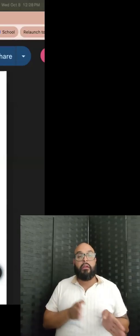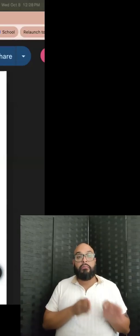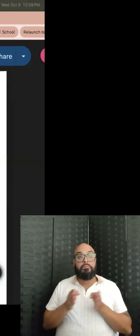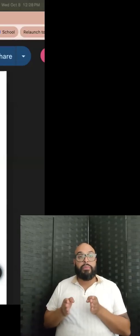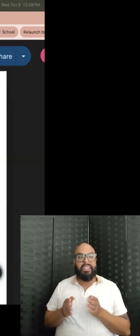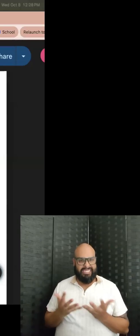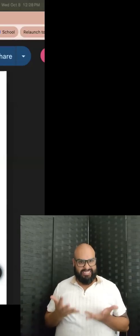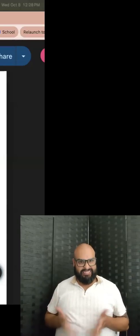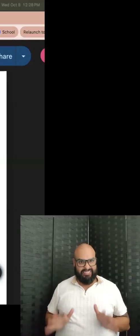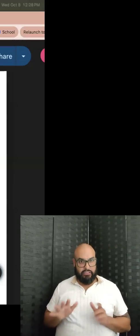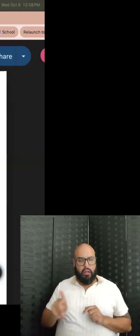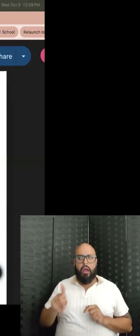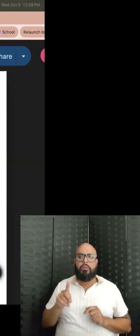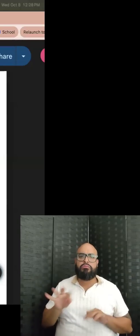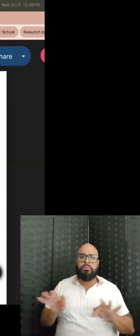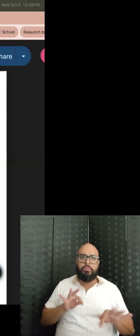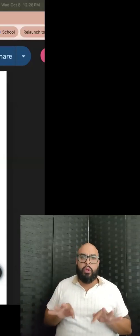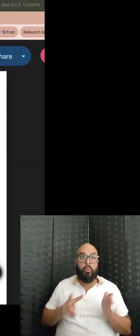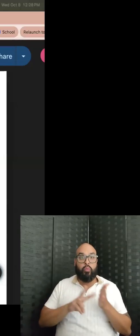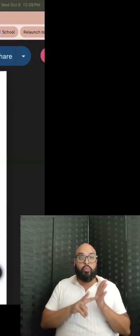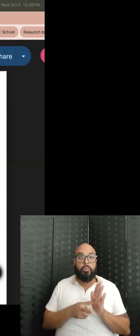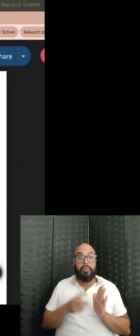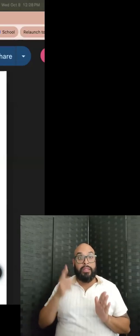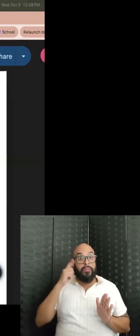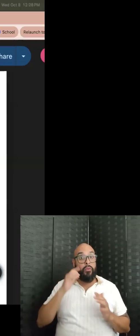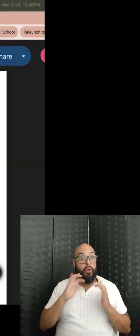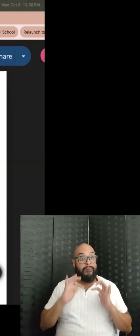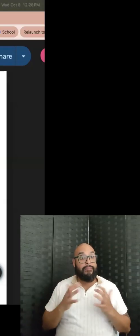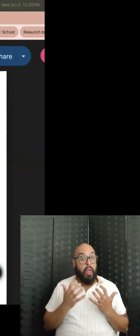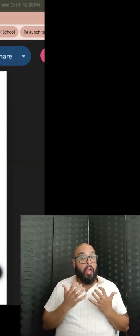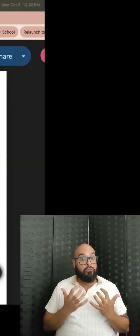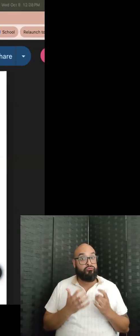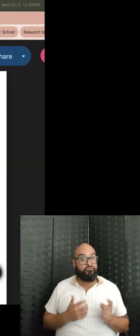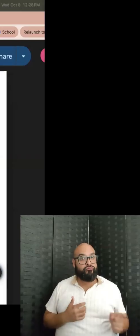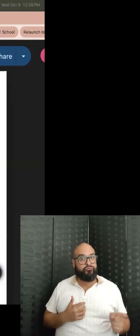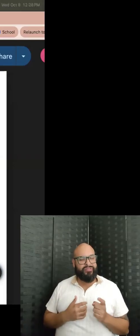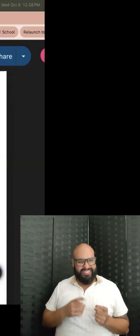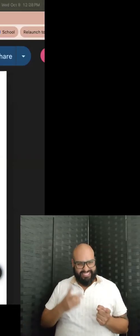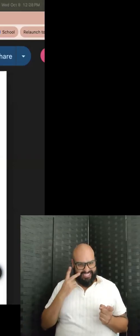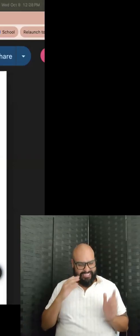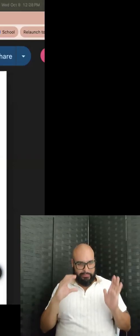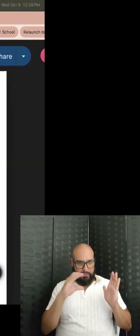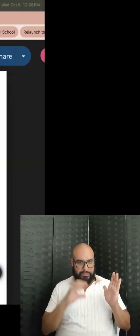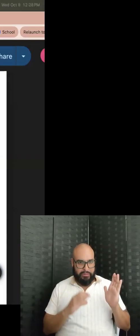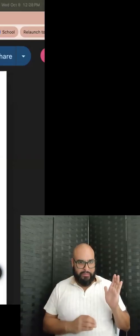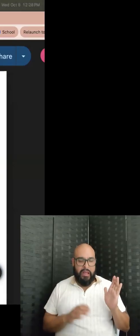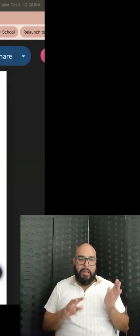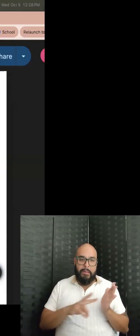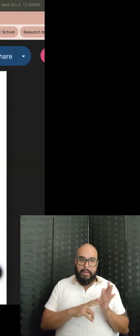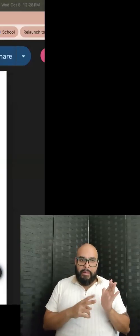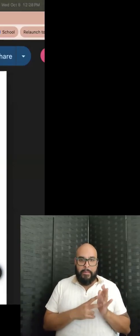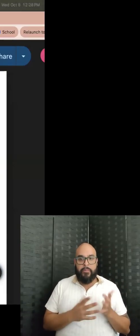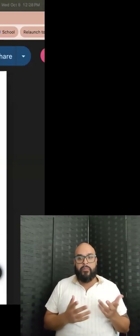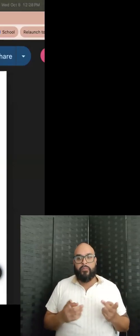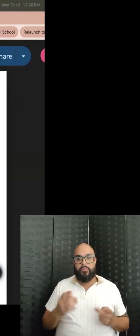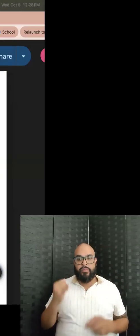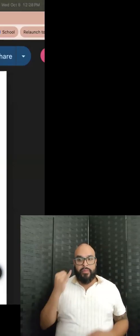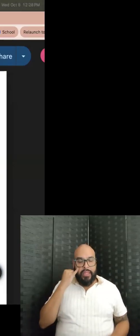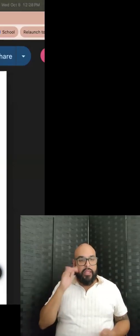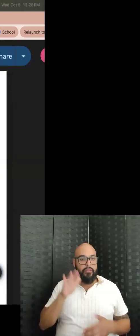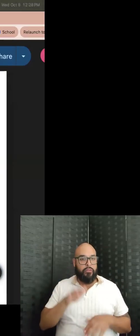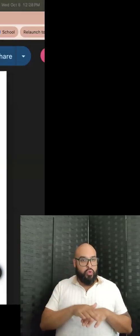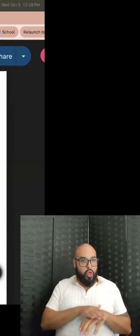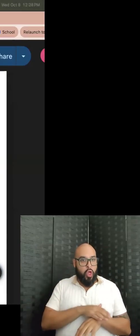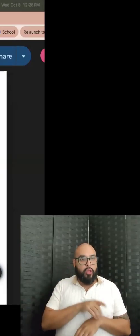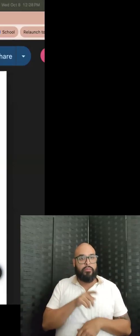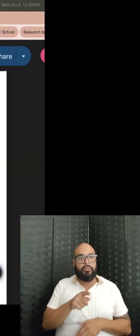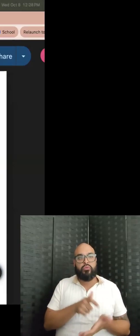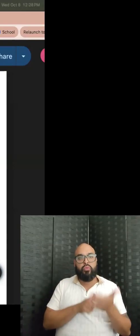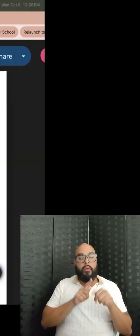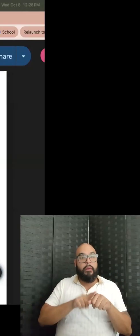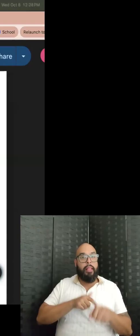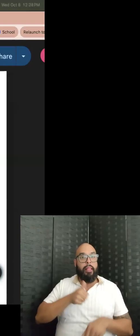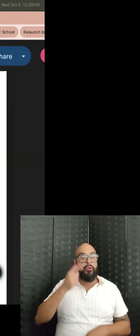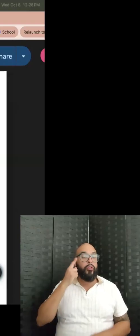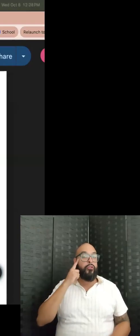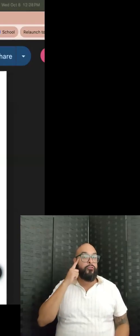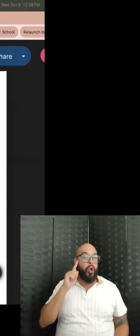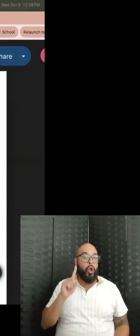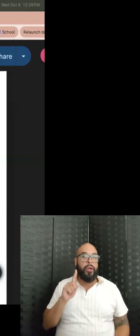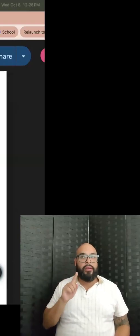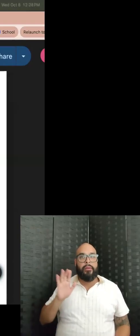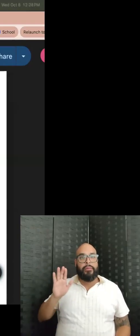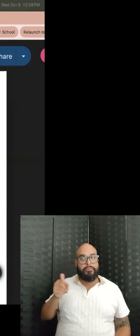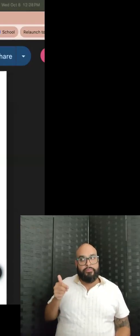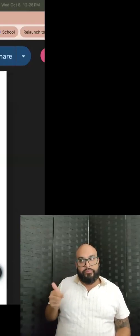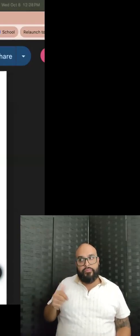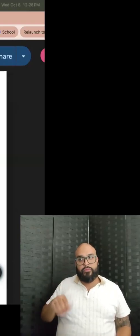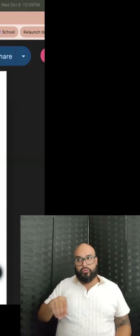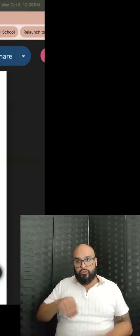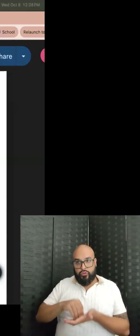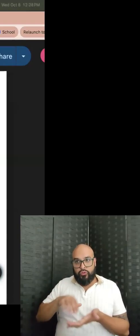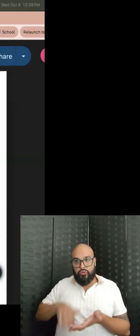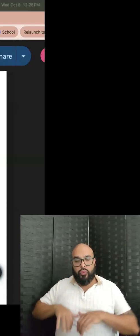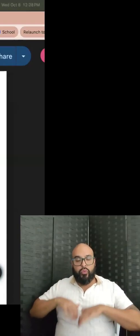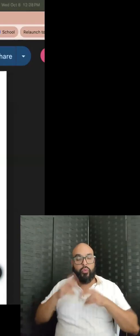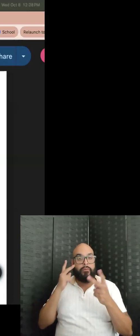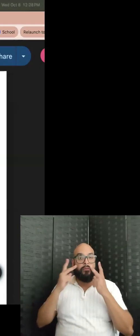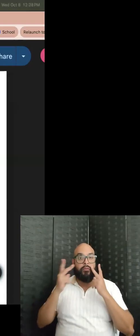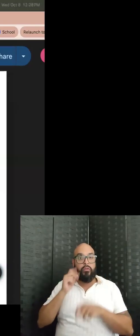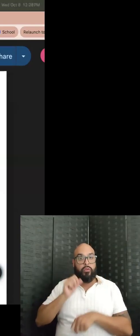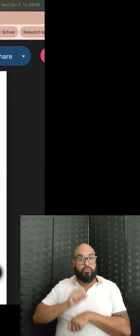And you'll see some of the things I talk about there are, you know, it taking, if you'll scroll down a little bit, it takes a little bit longer for her to do visual tasks, for her eyes to adjust from going inside to outside.